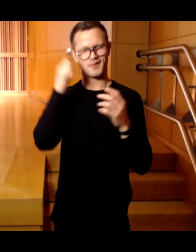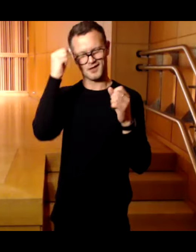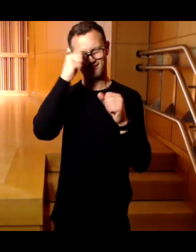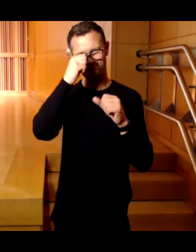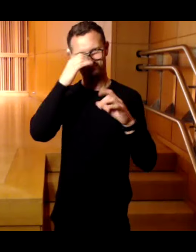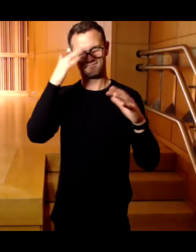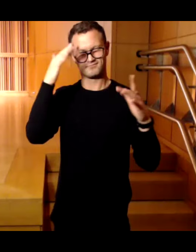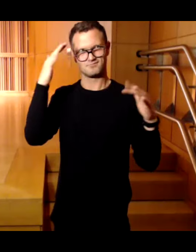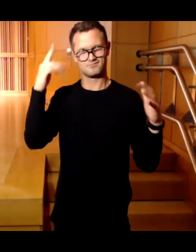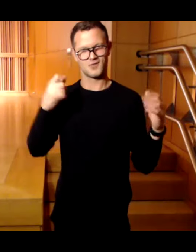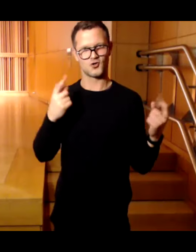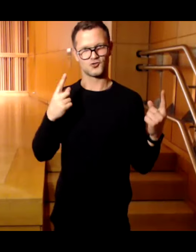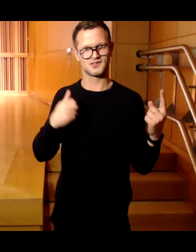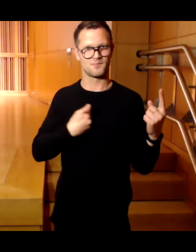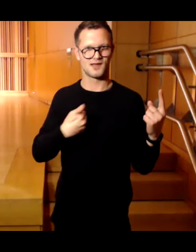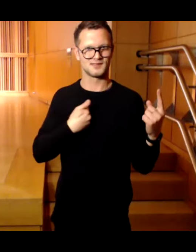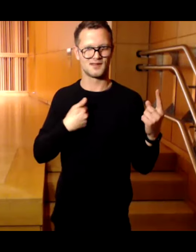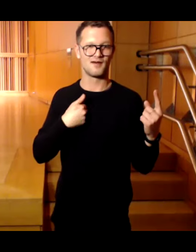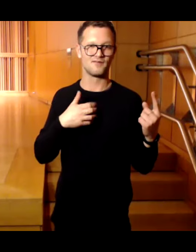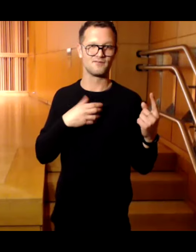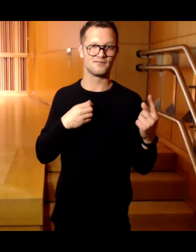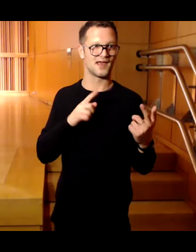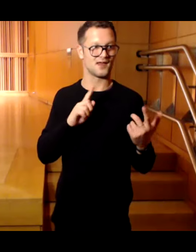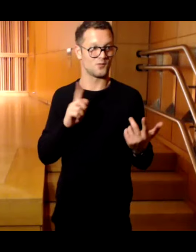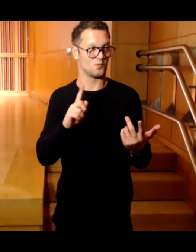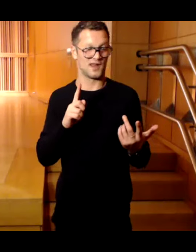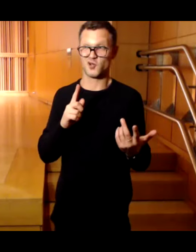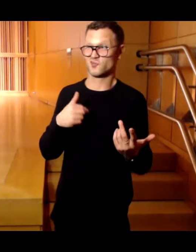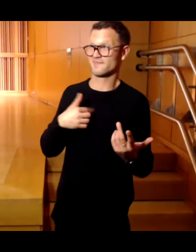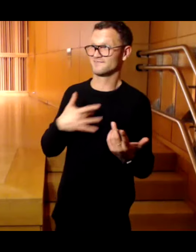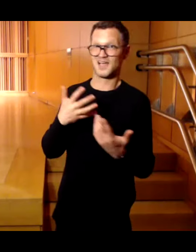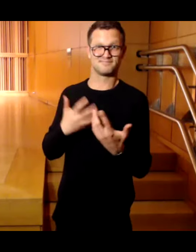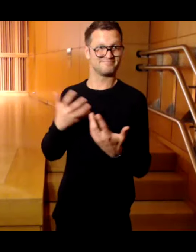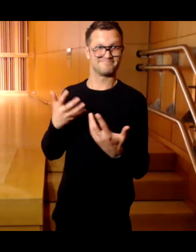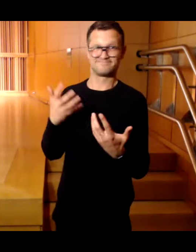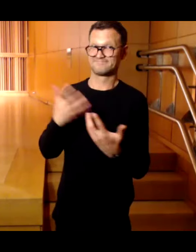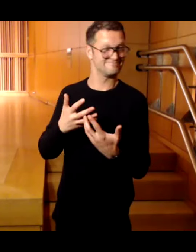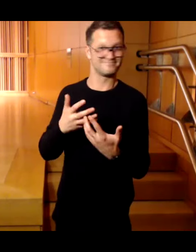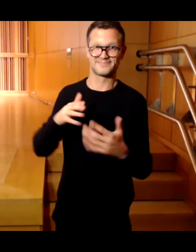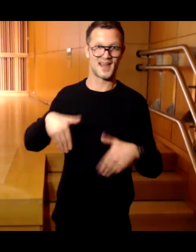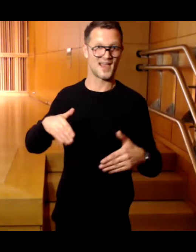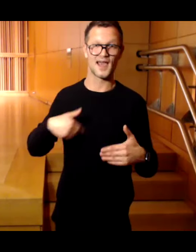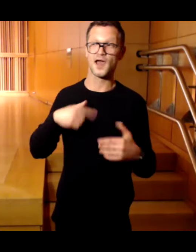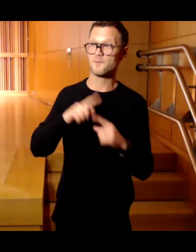In a place that was not yet home. That phone call did begin my life.